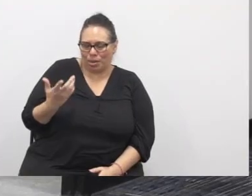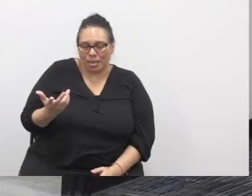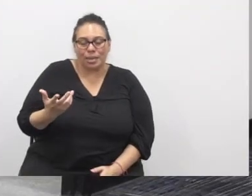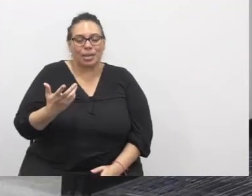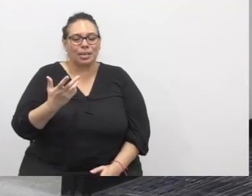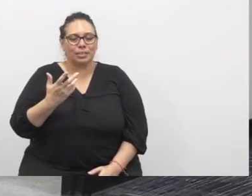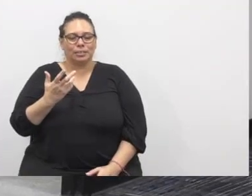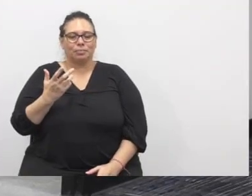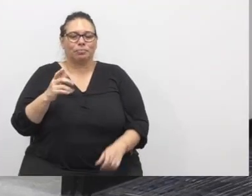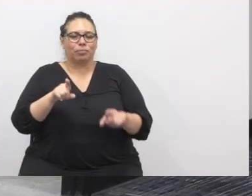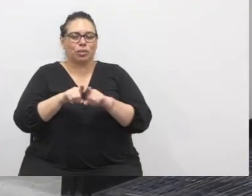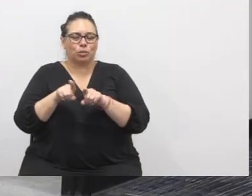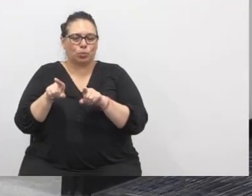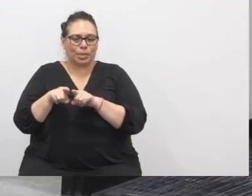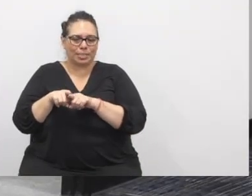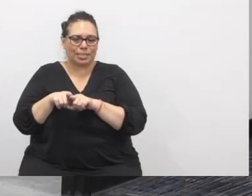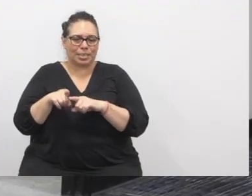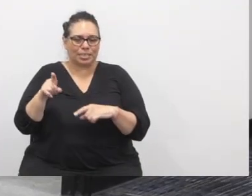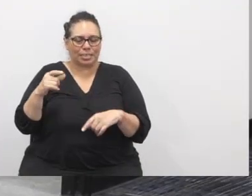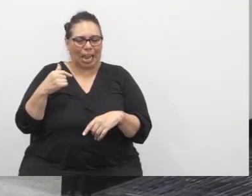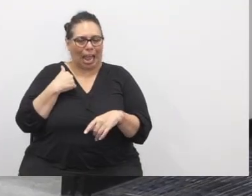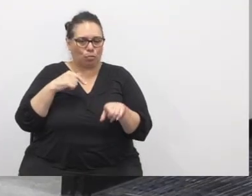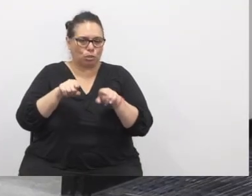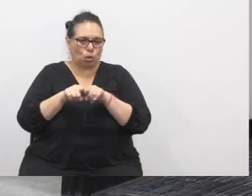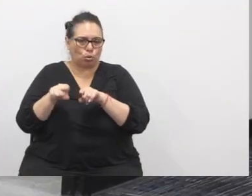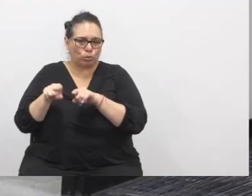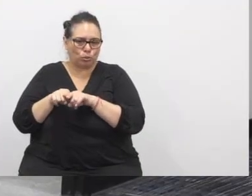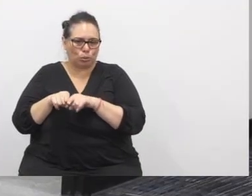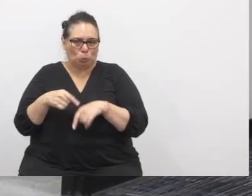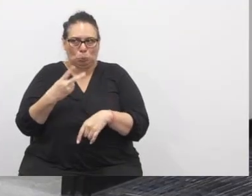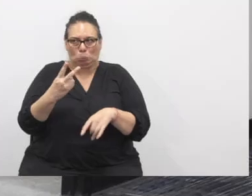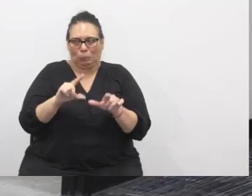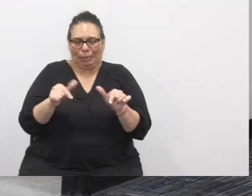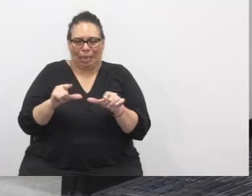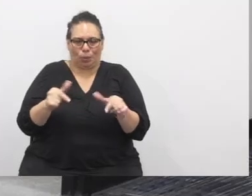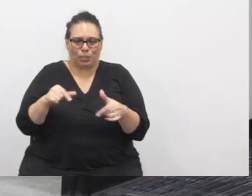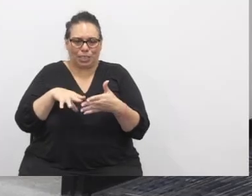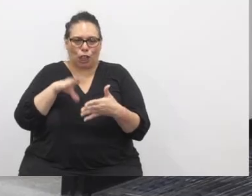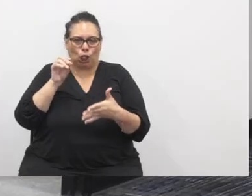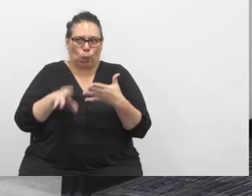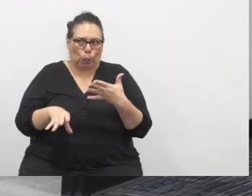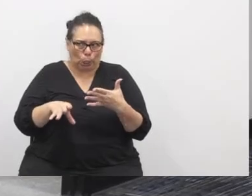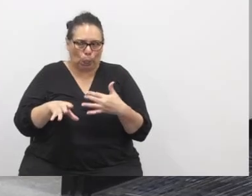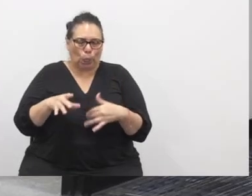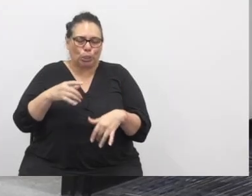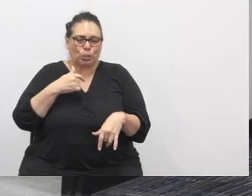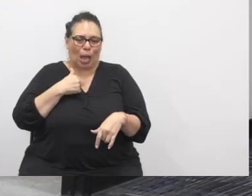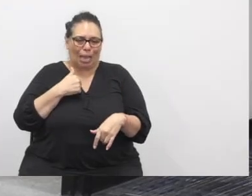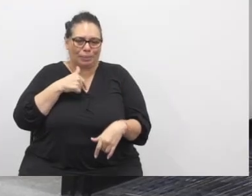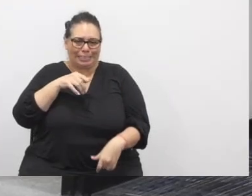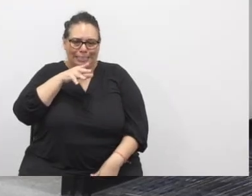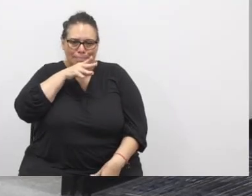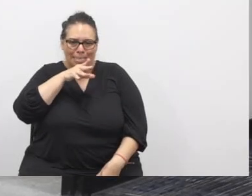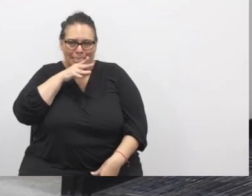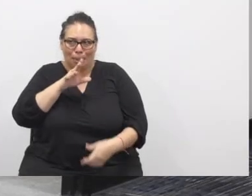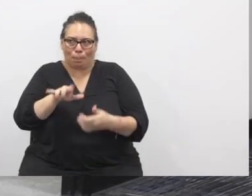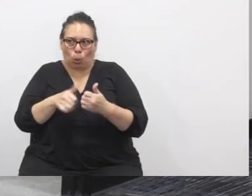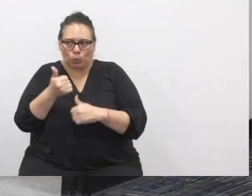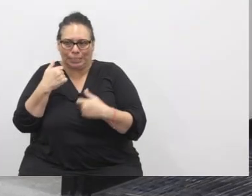as well as I was also just a bilingual learner as well. So I was just speaking mostly Spanish,